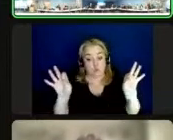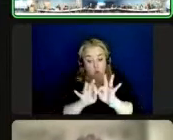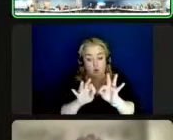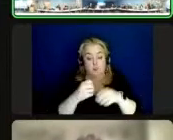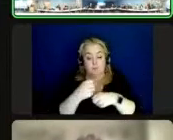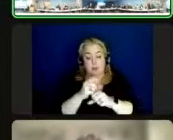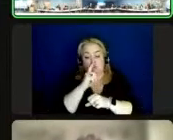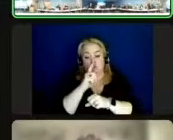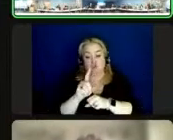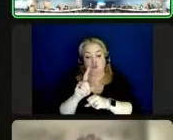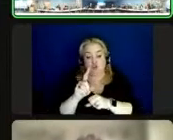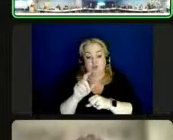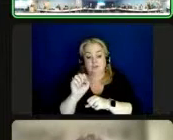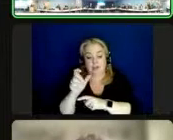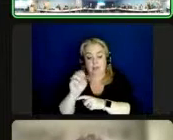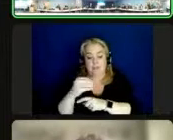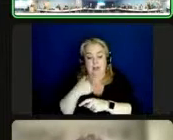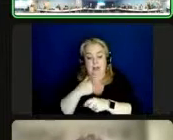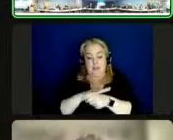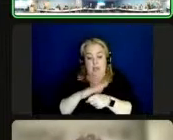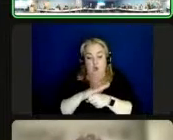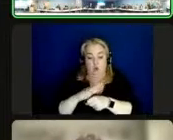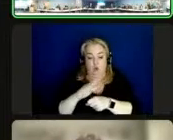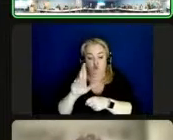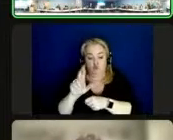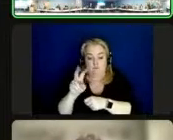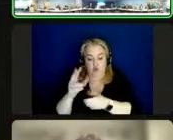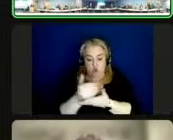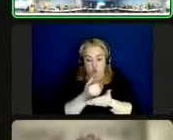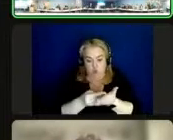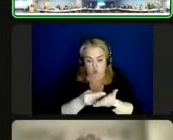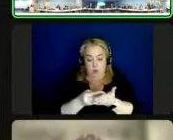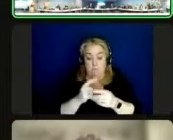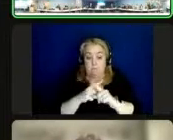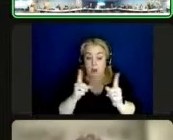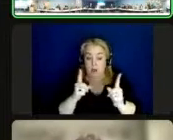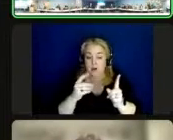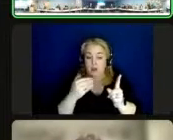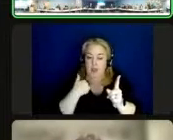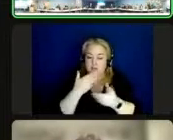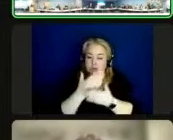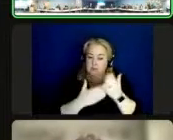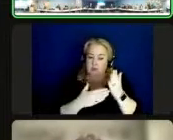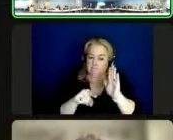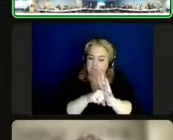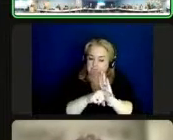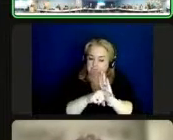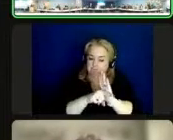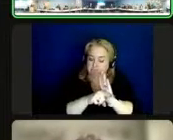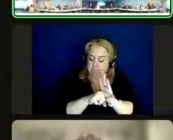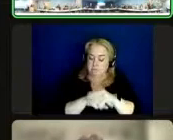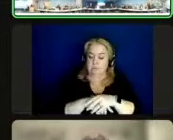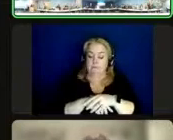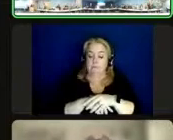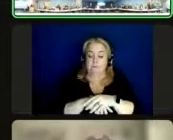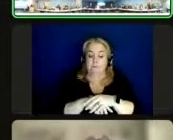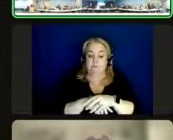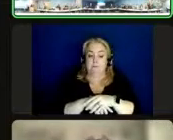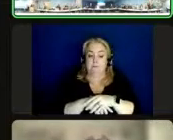SOURCES OF REVENUE AT A LOCAL OPTION. LEVY IS AN IMPORTANT PART ENSURING THAT SALEM HAS